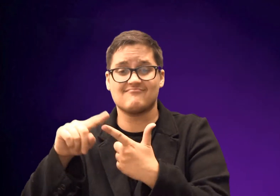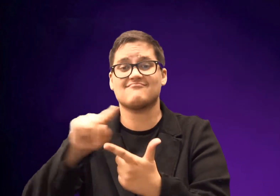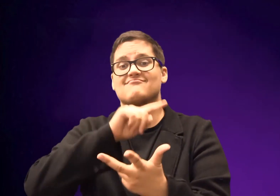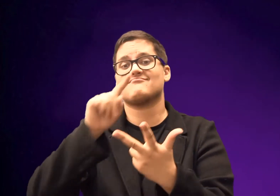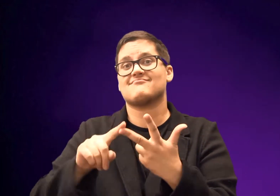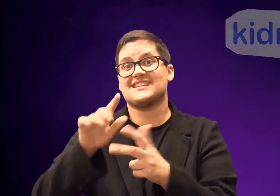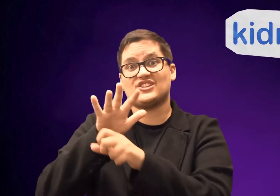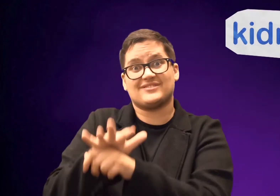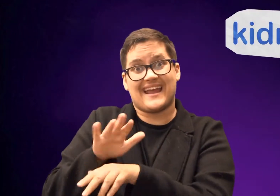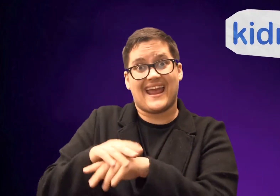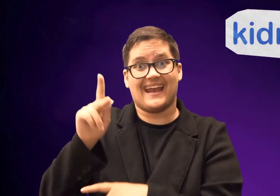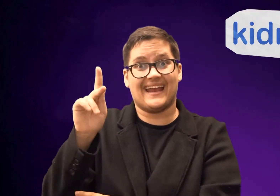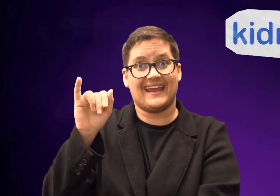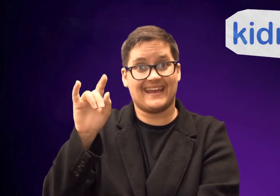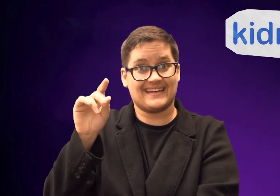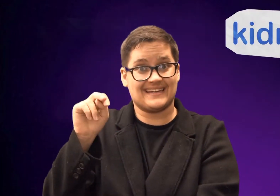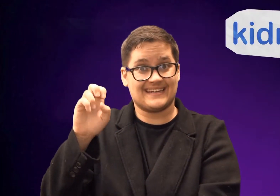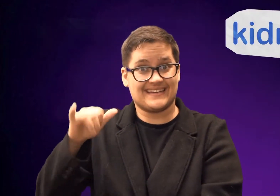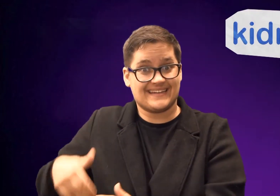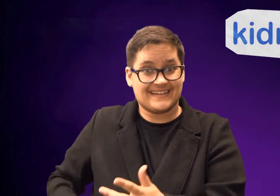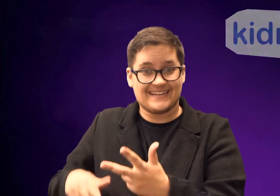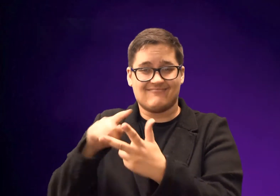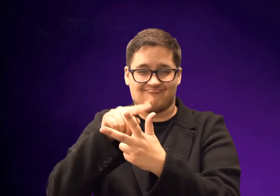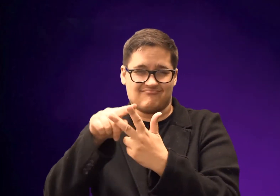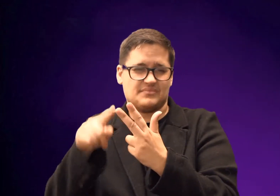and, thirdly, a stress on kidney function.